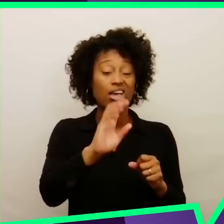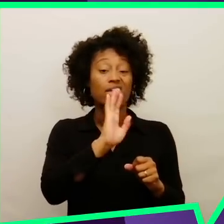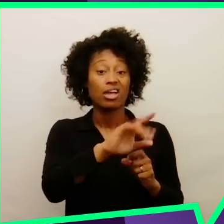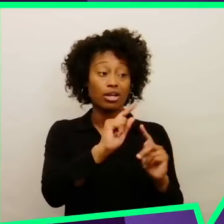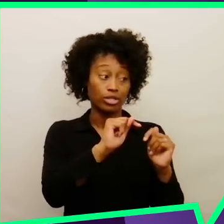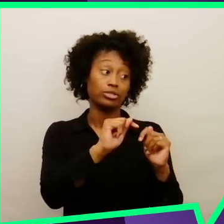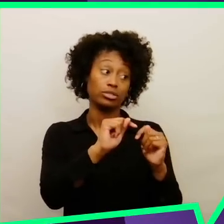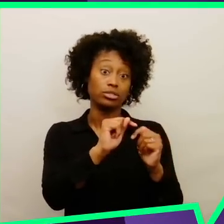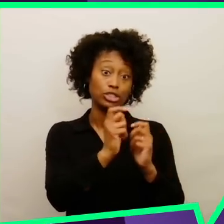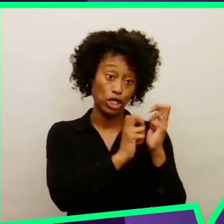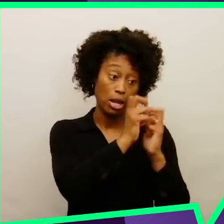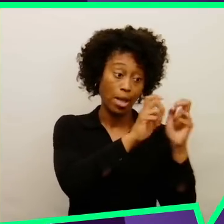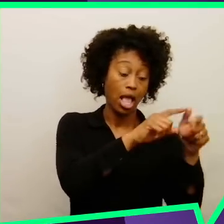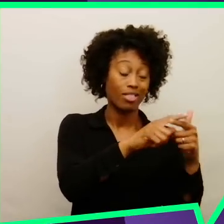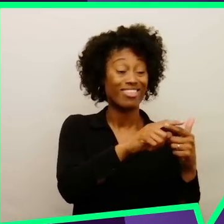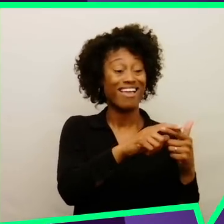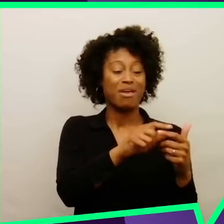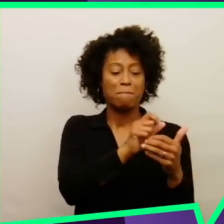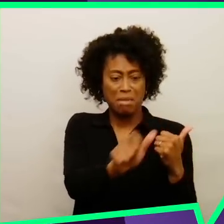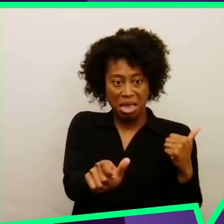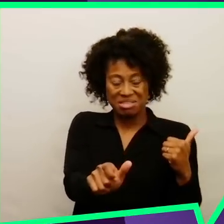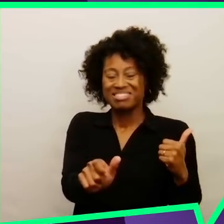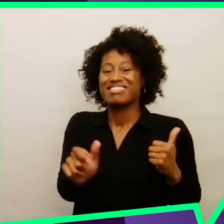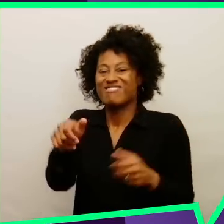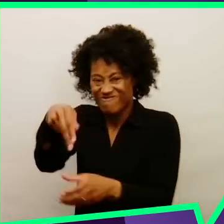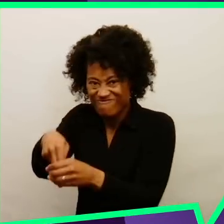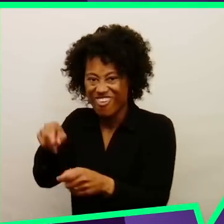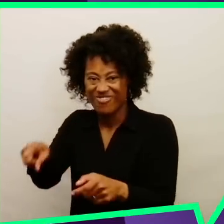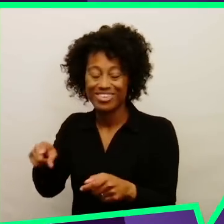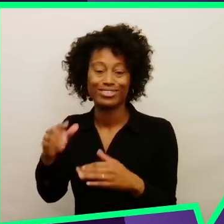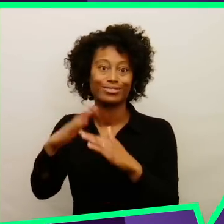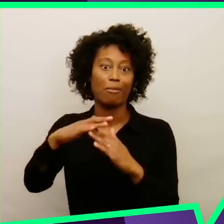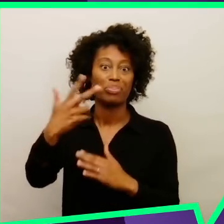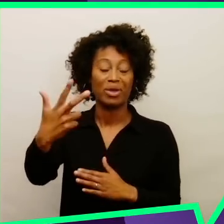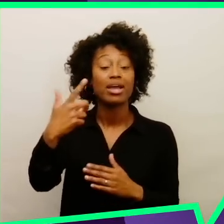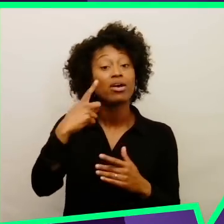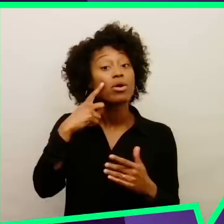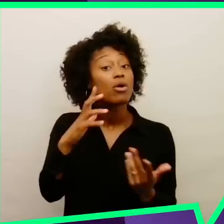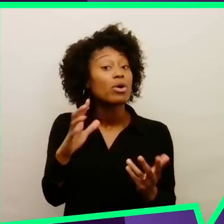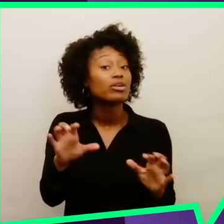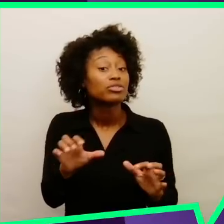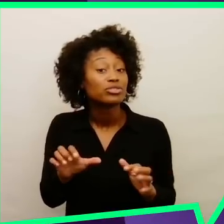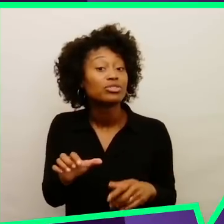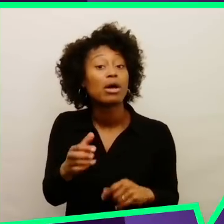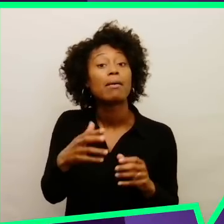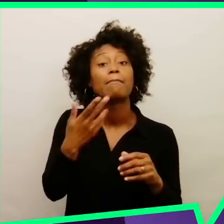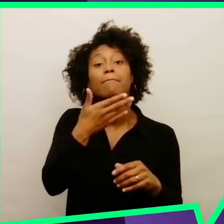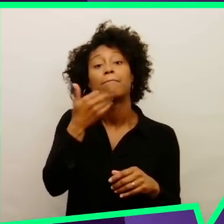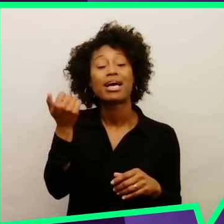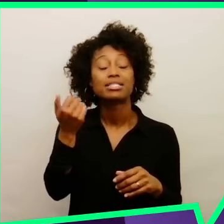We're going to do best of three in terms of maps, and then that fourth map, it's going to be our exhibition map.